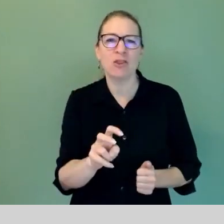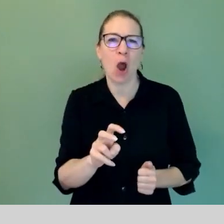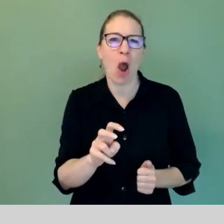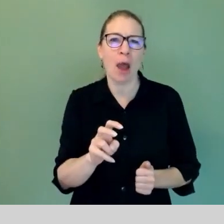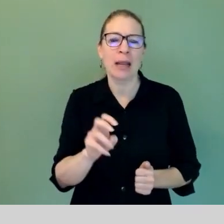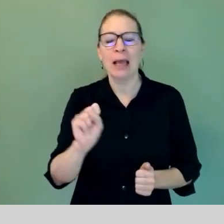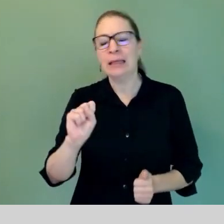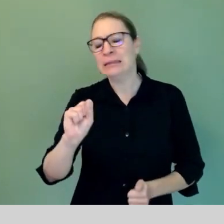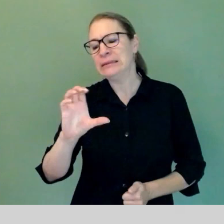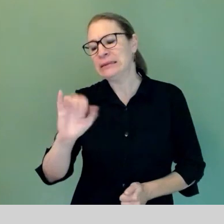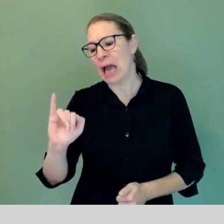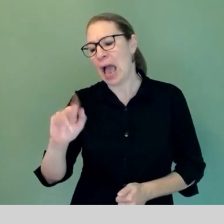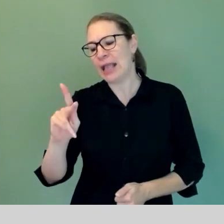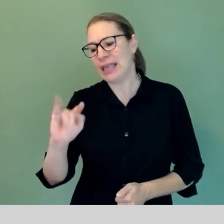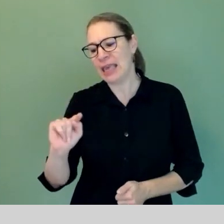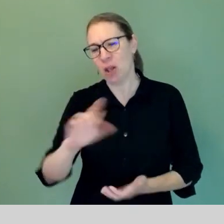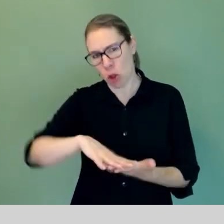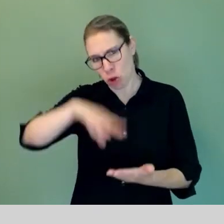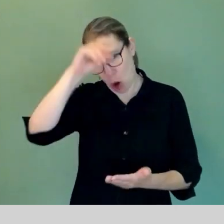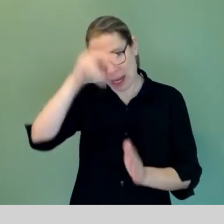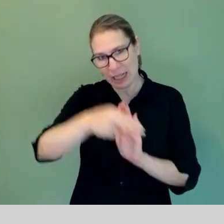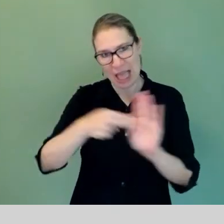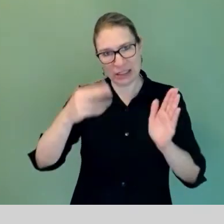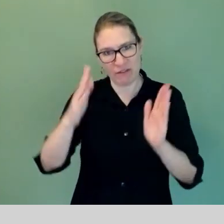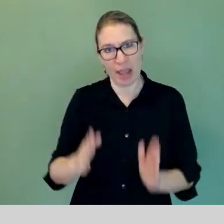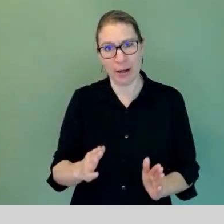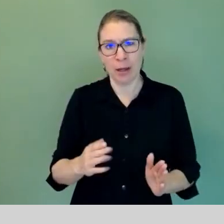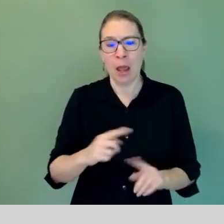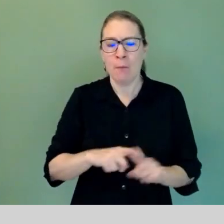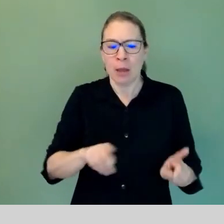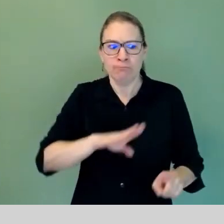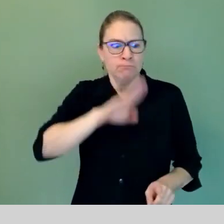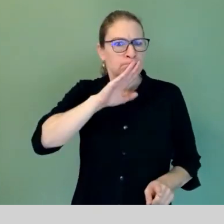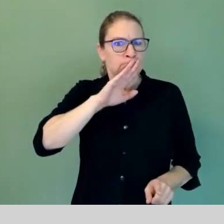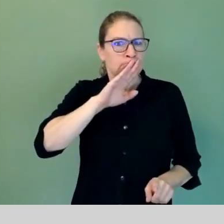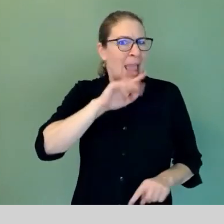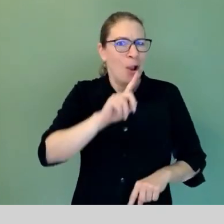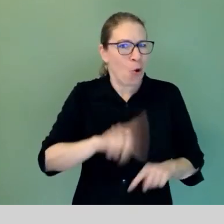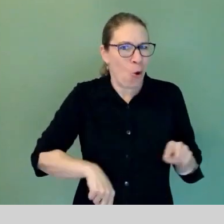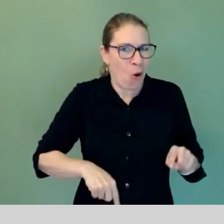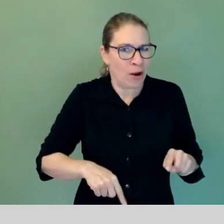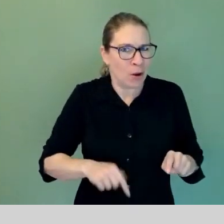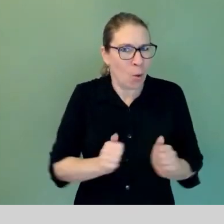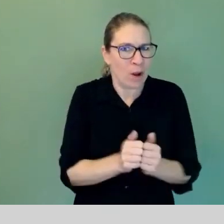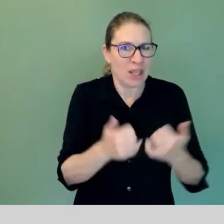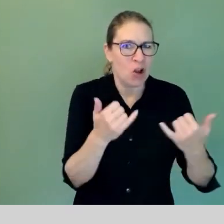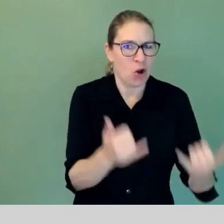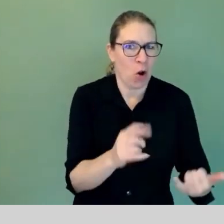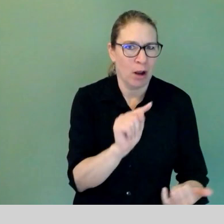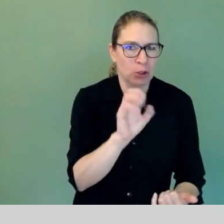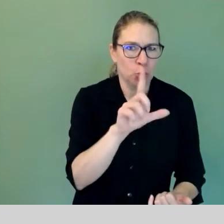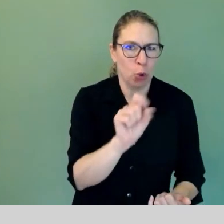with some Python Scikit-learn these classifiers. And I was not able to do that with existing tools.